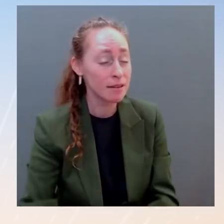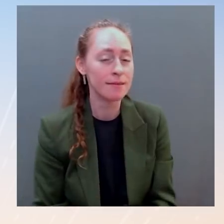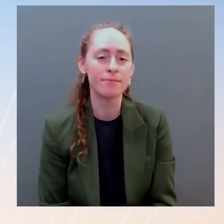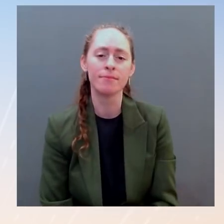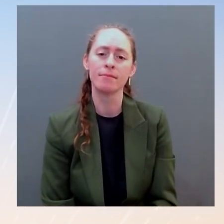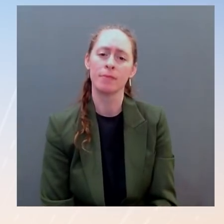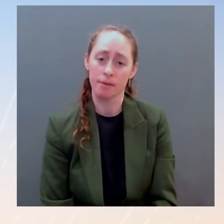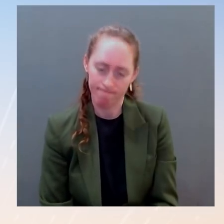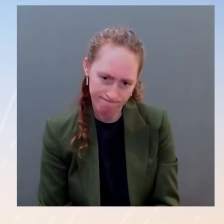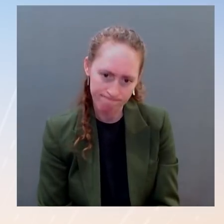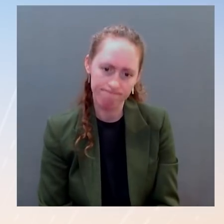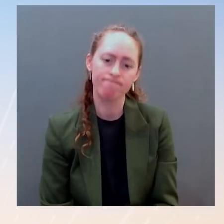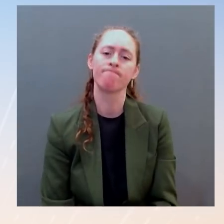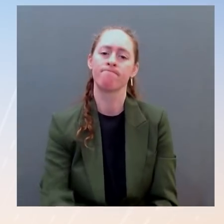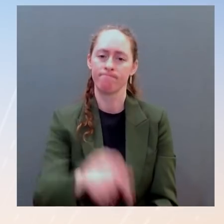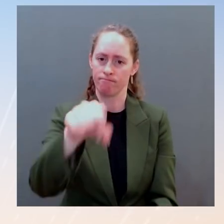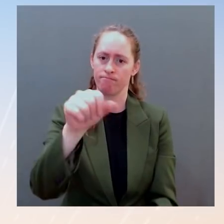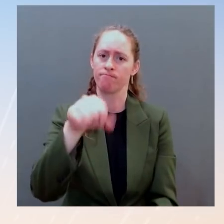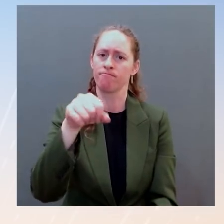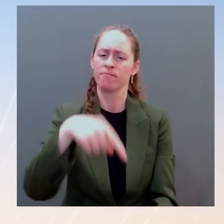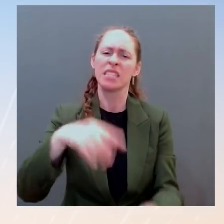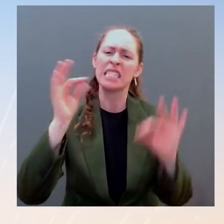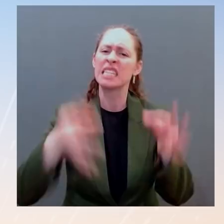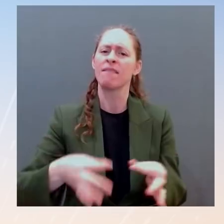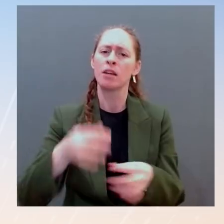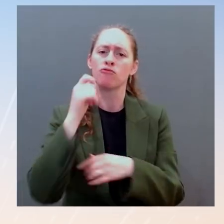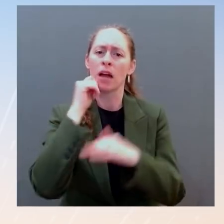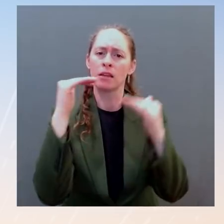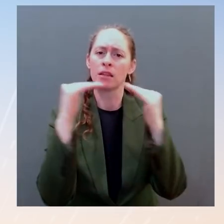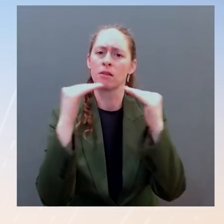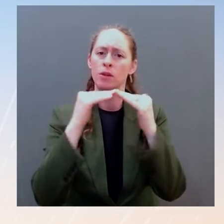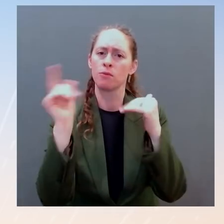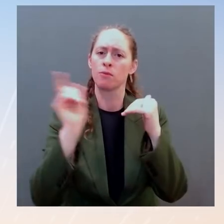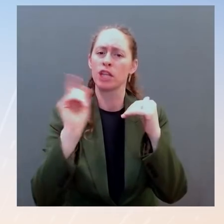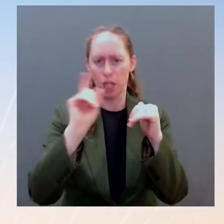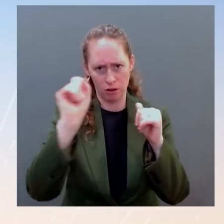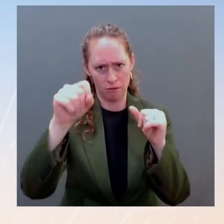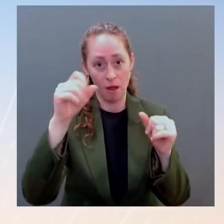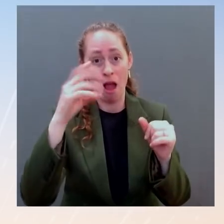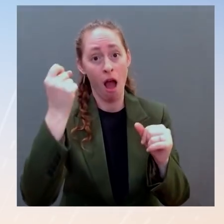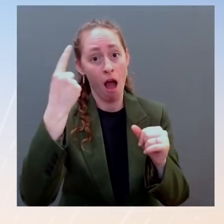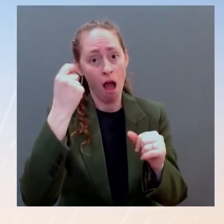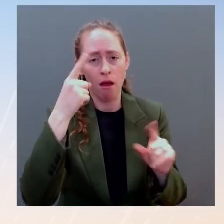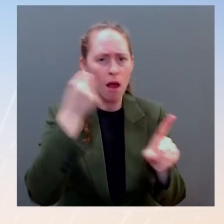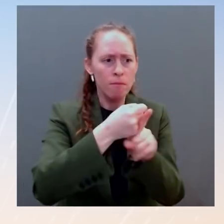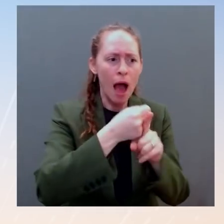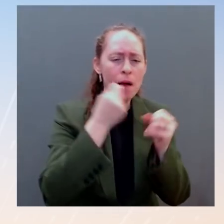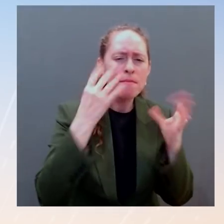but it is also an issue that impacts many individuals -- young people, middle-aged people -- of all races.